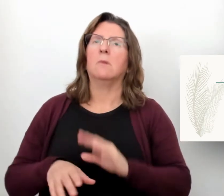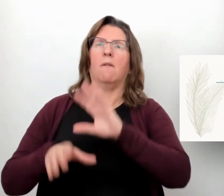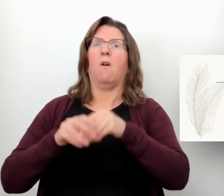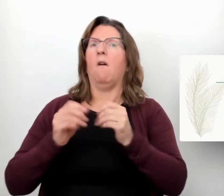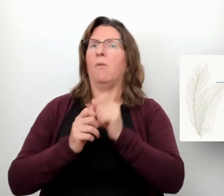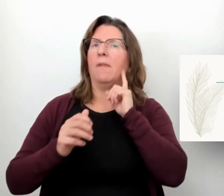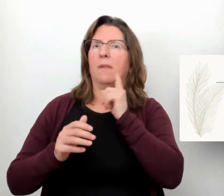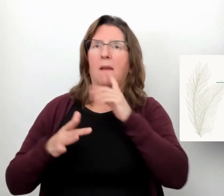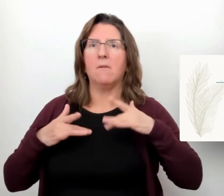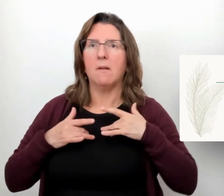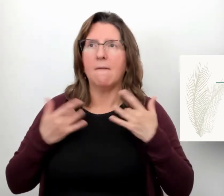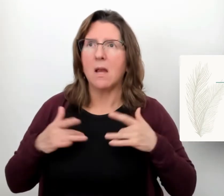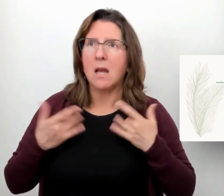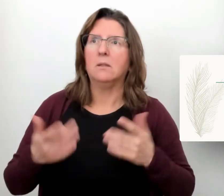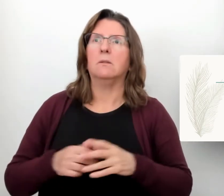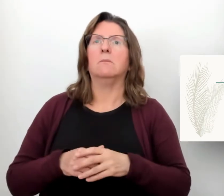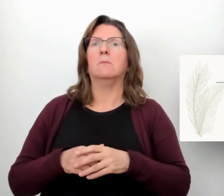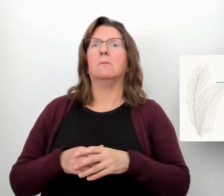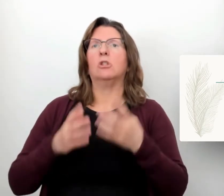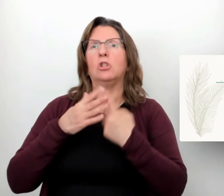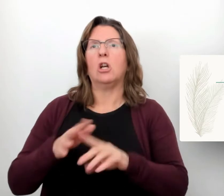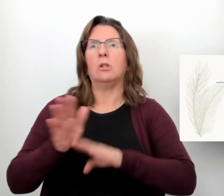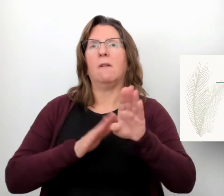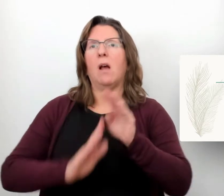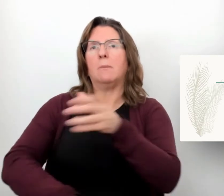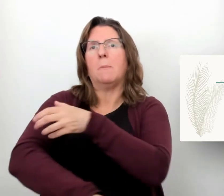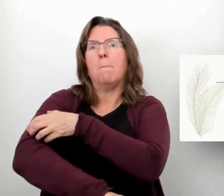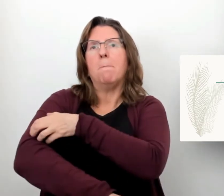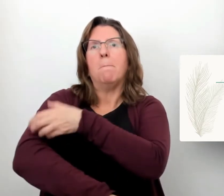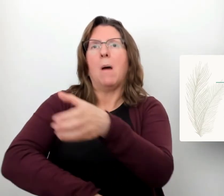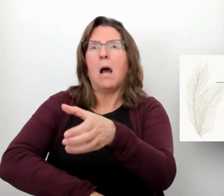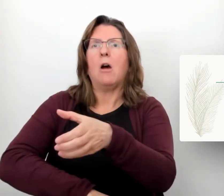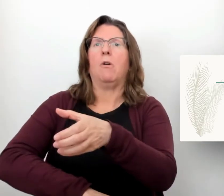To do this we had the students attend community events, including marches!